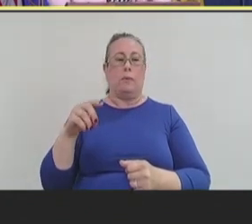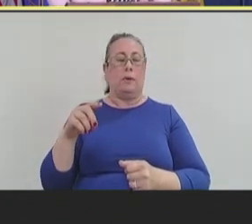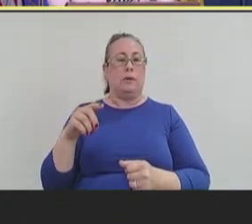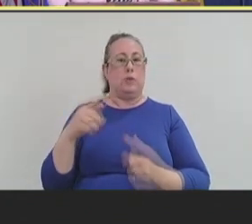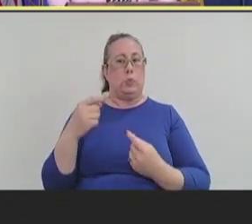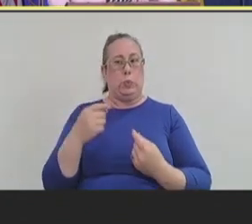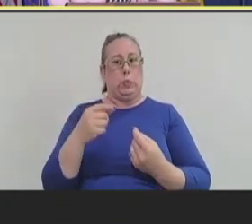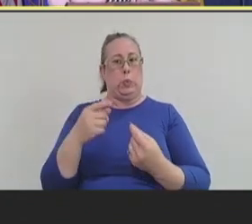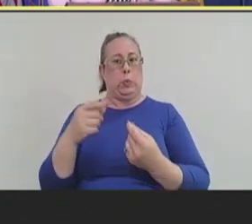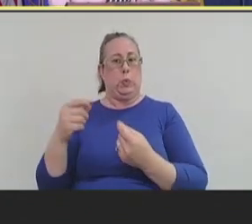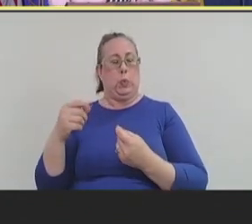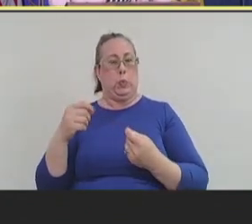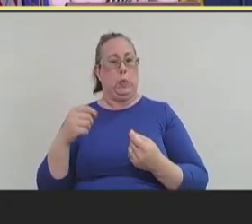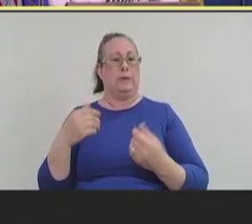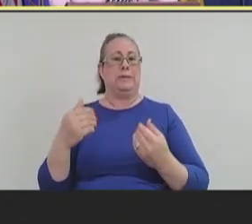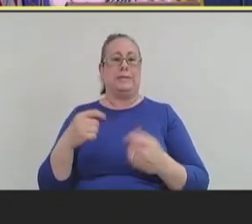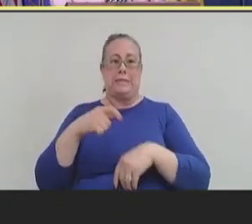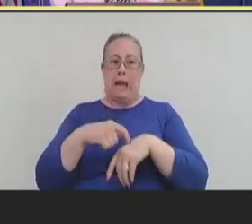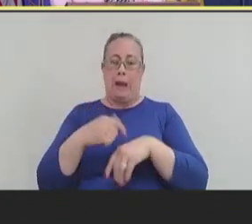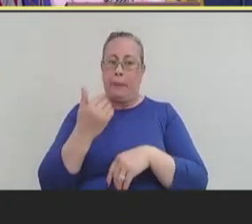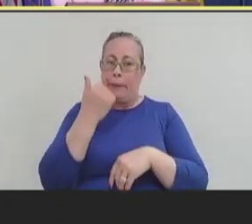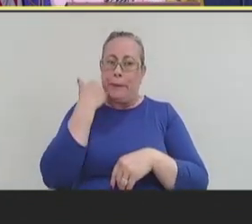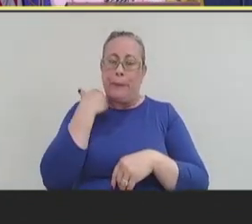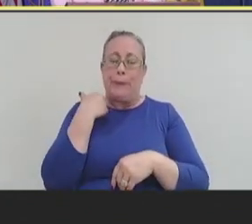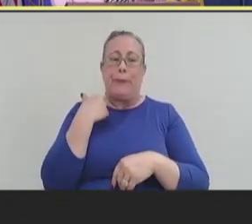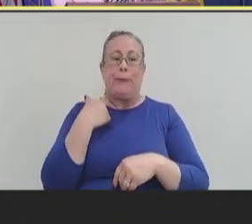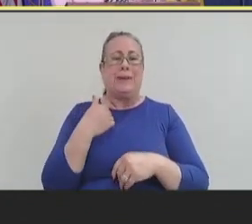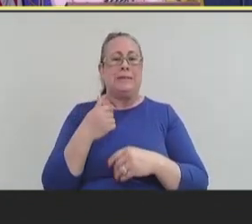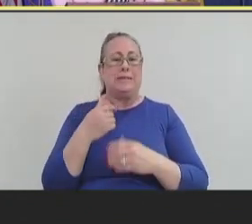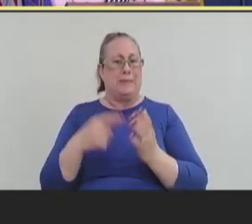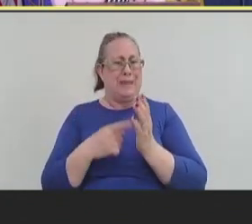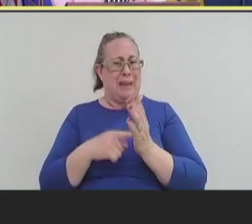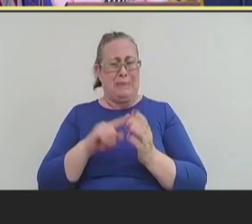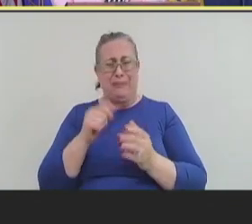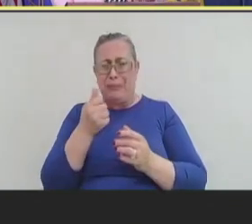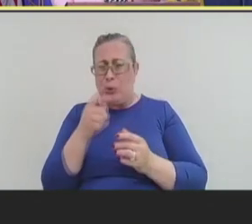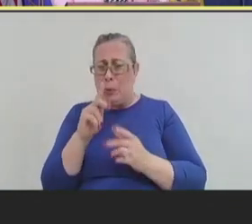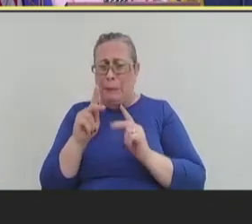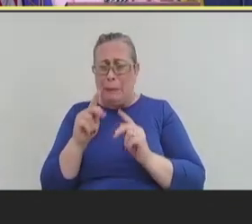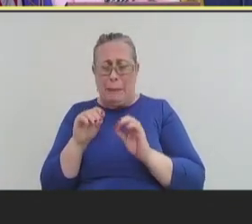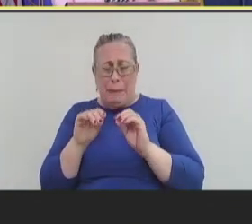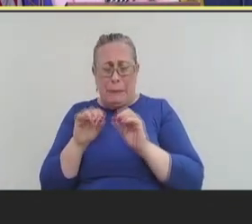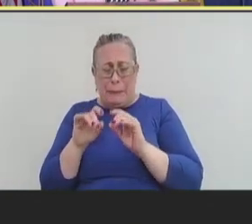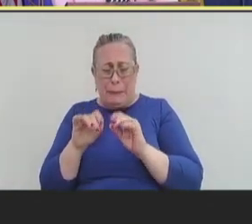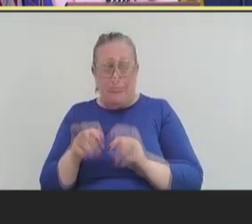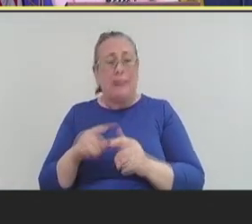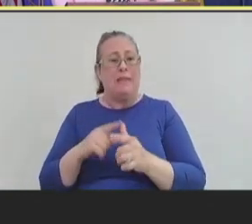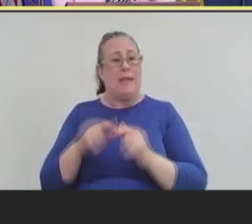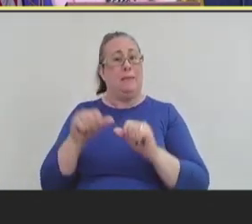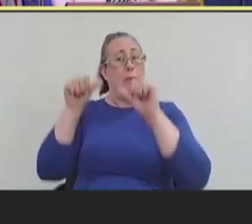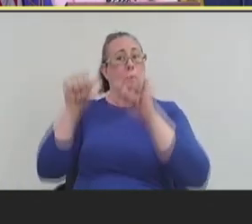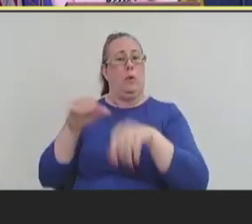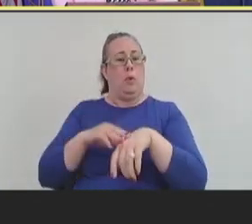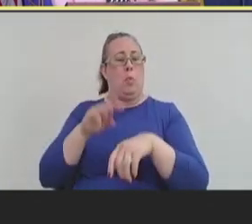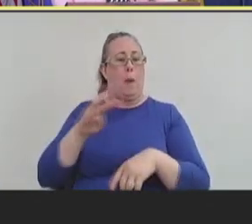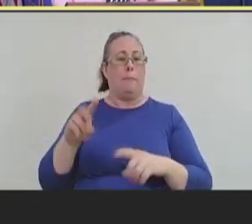the scene to make this happen. Sometimes it's really just several people putting spreadsheets together and then putting that on a website. But there's definitely a more